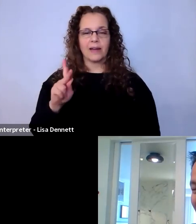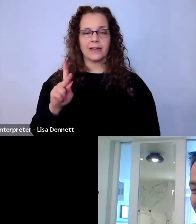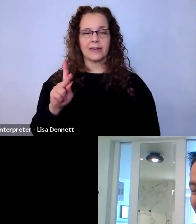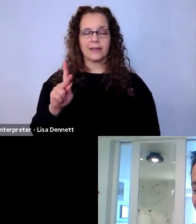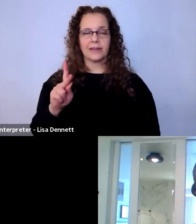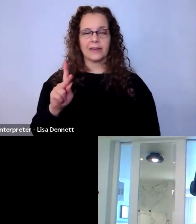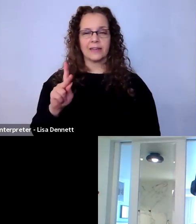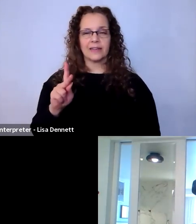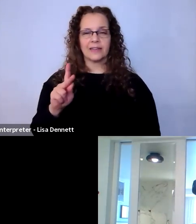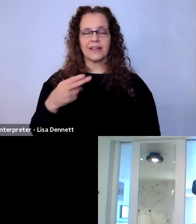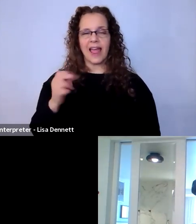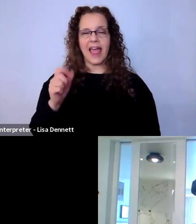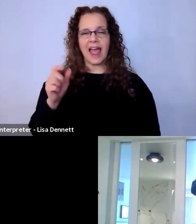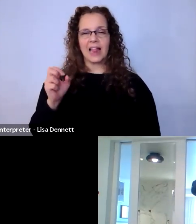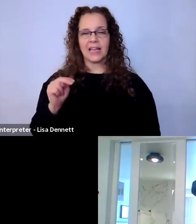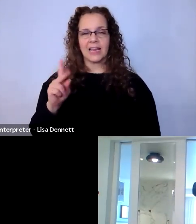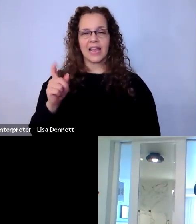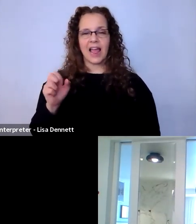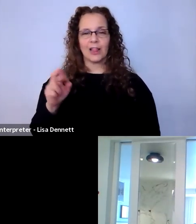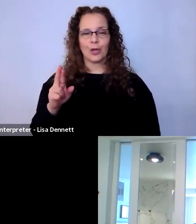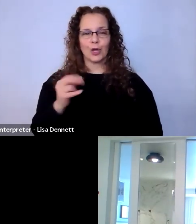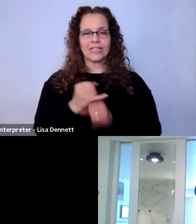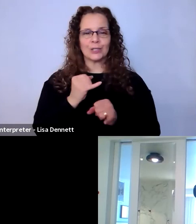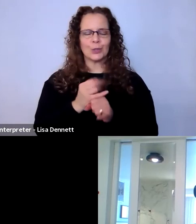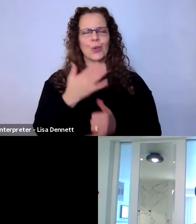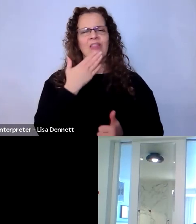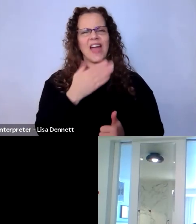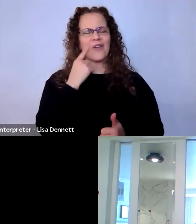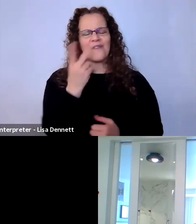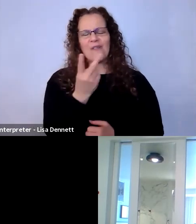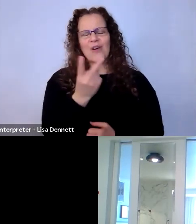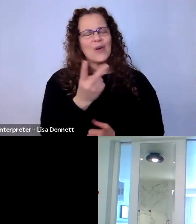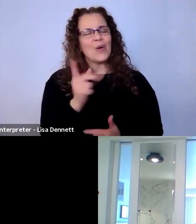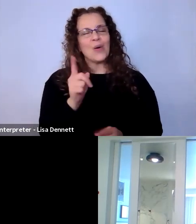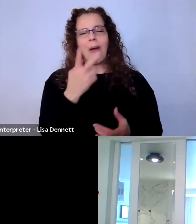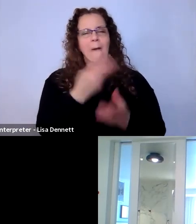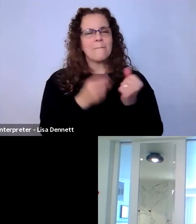Thank you for the wonderful webinar you all are both very authentic champions of accessibility me thank you.